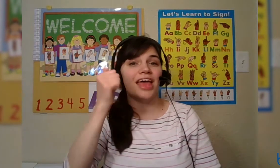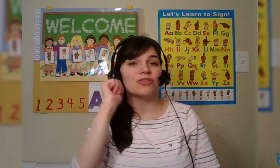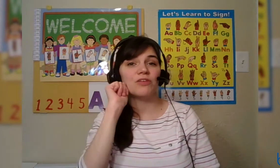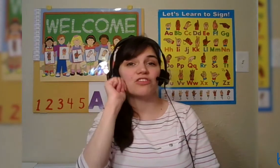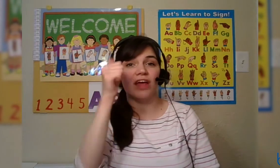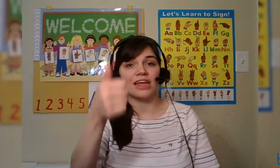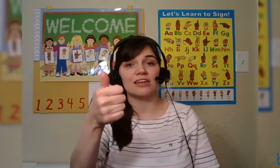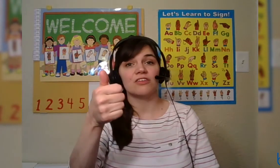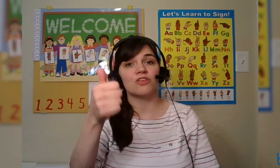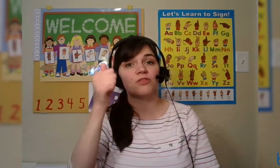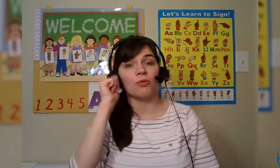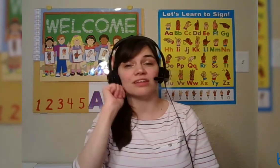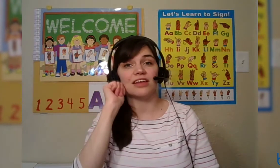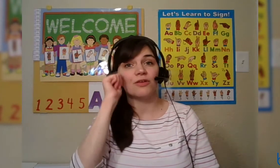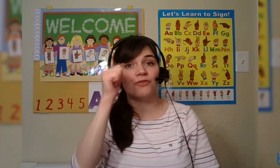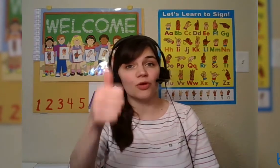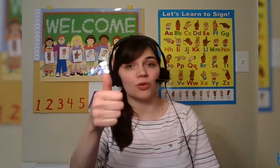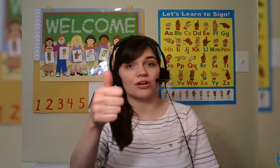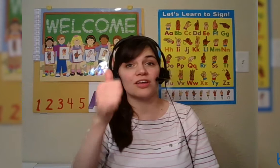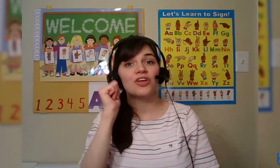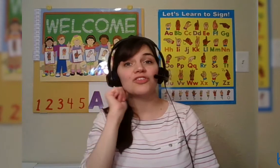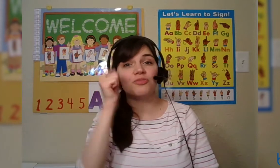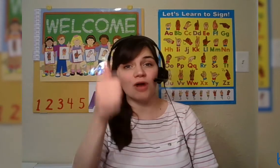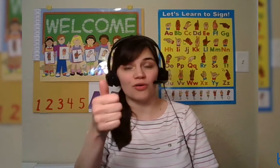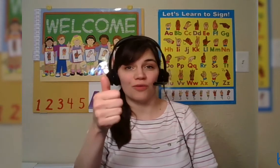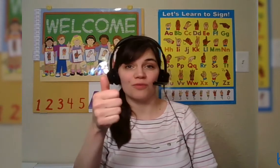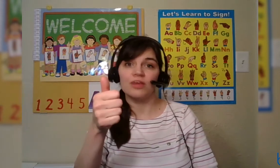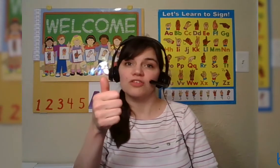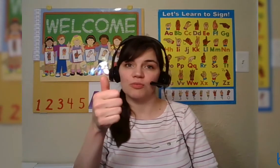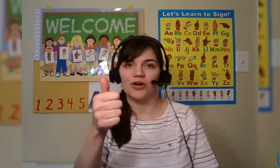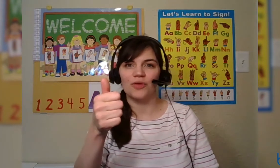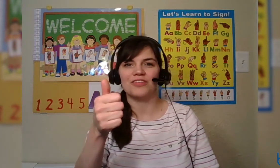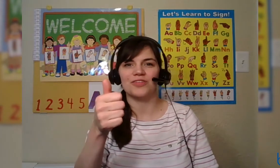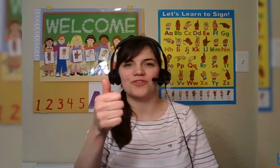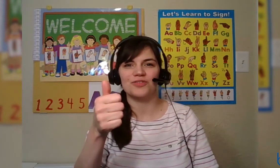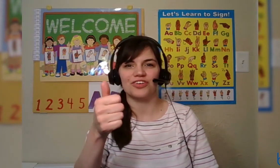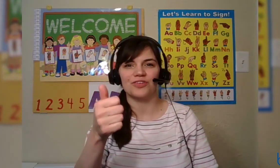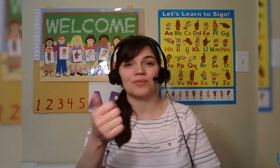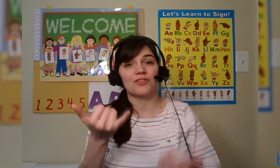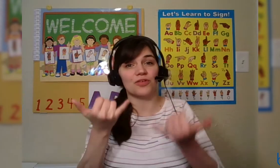twist your hand so it's pointing forward: tomorrow. Tomorrow is in the future, so